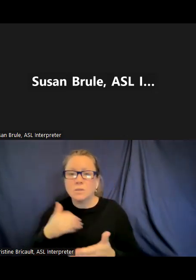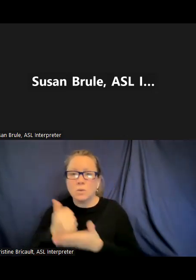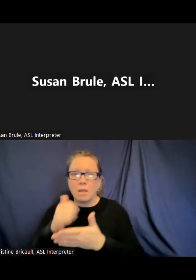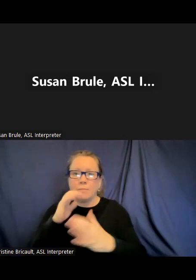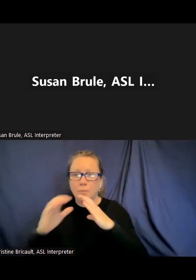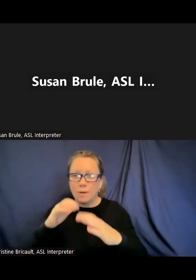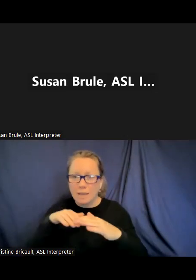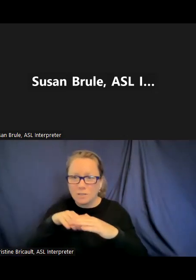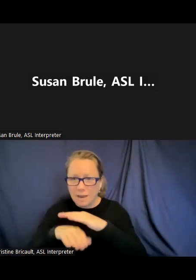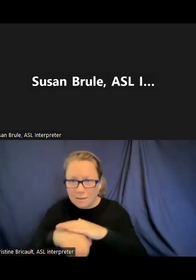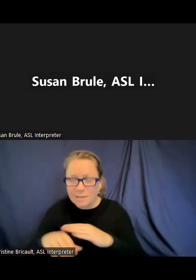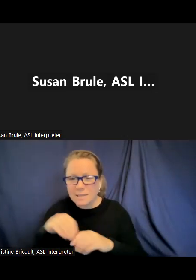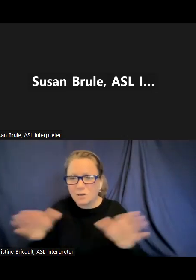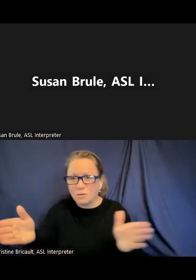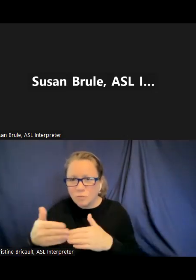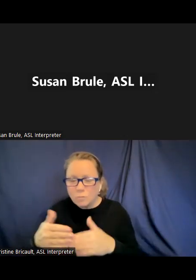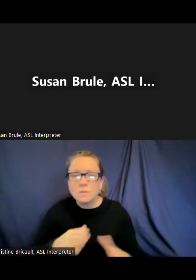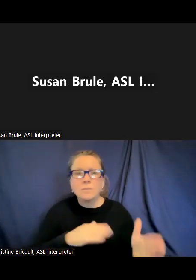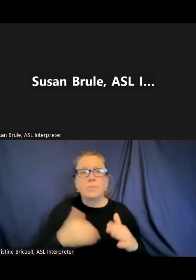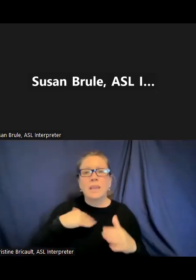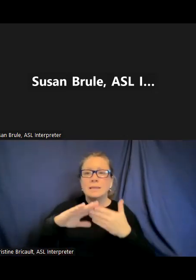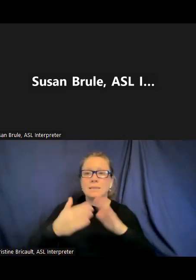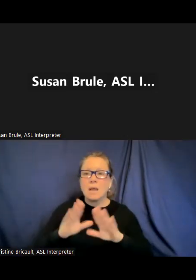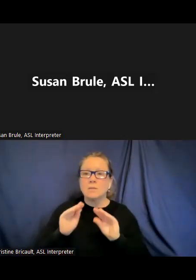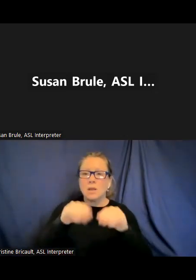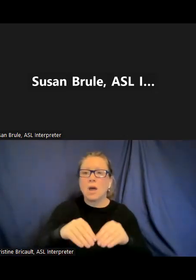We've had towns install accessible pedestrian crossings.